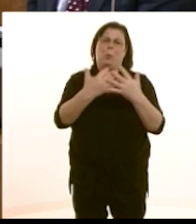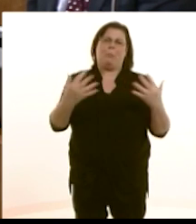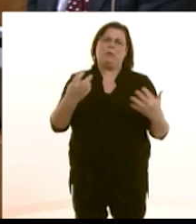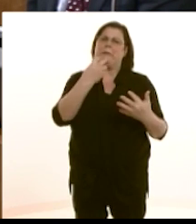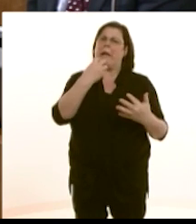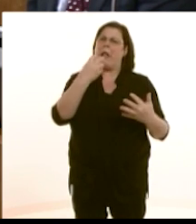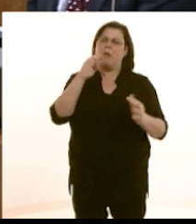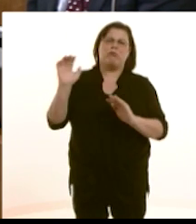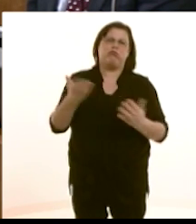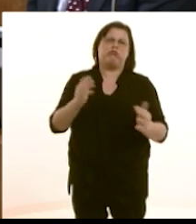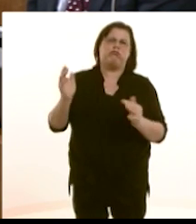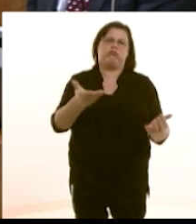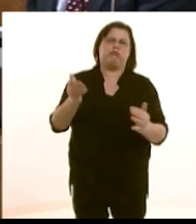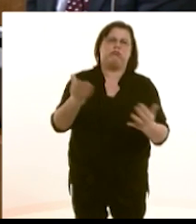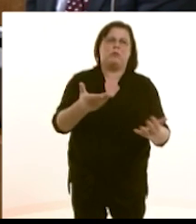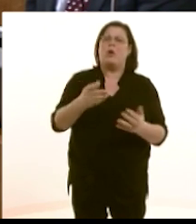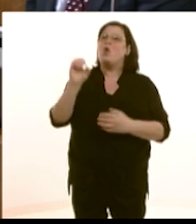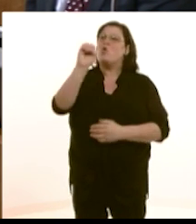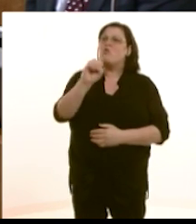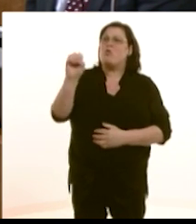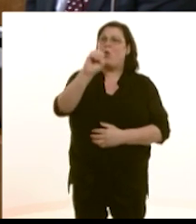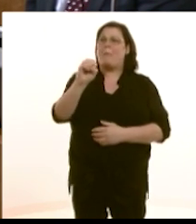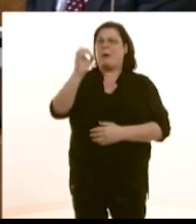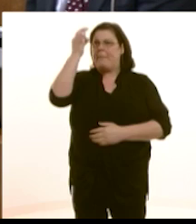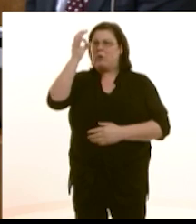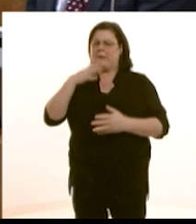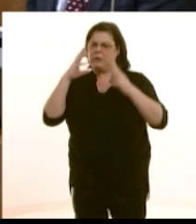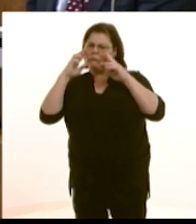for the European Commission to resolve as far as Europe in concerned. The strong pound,